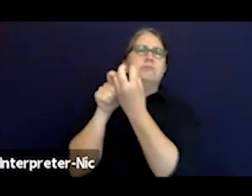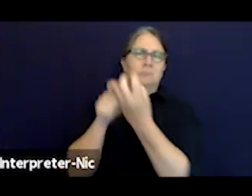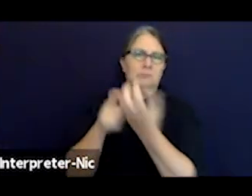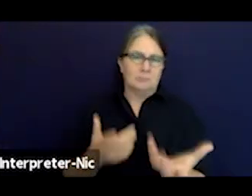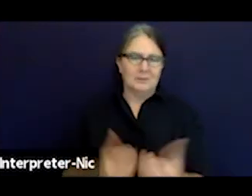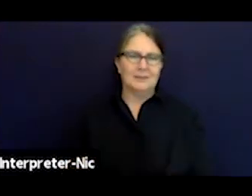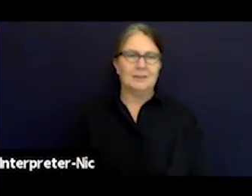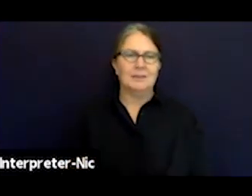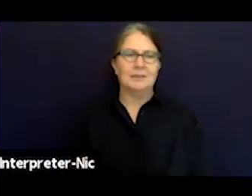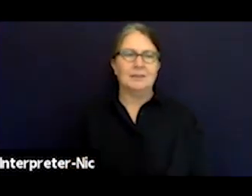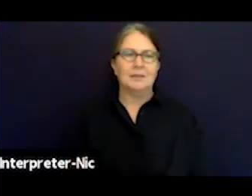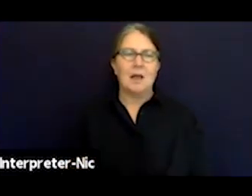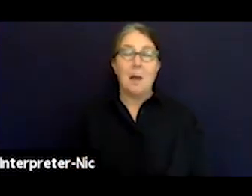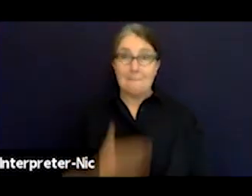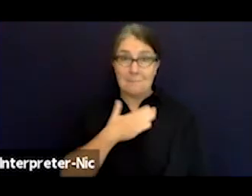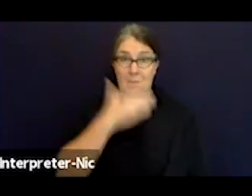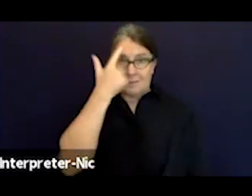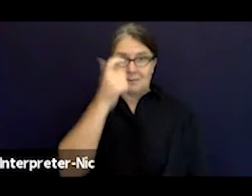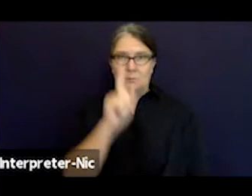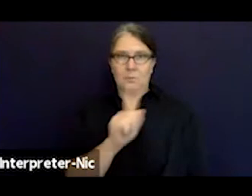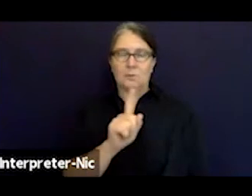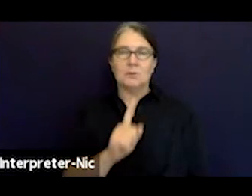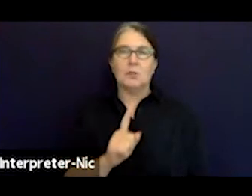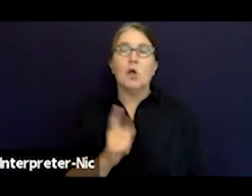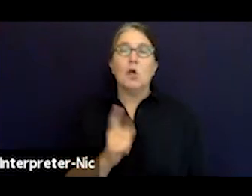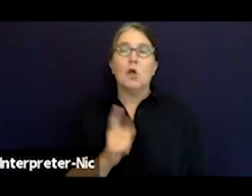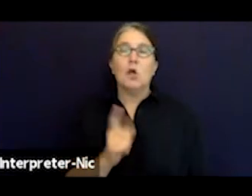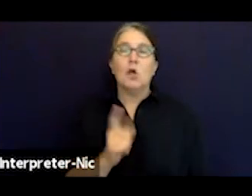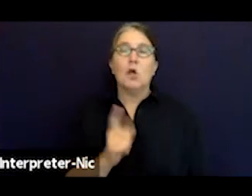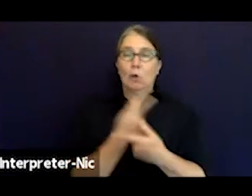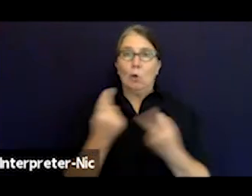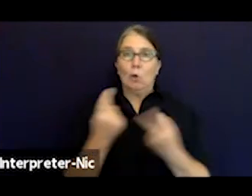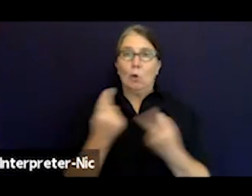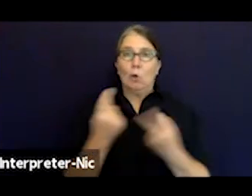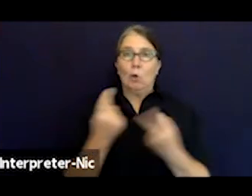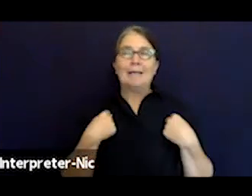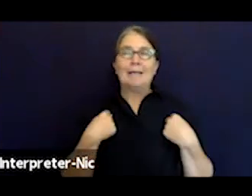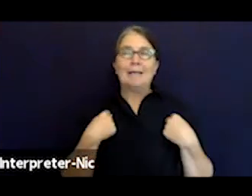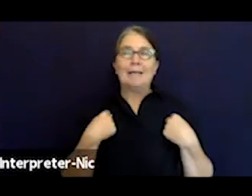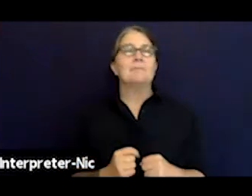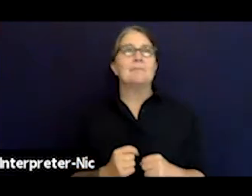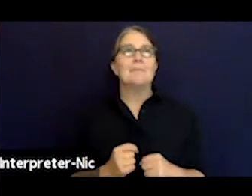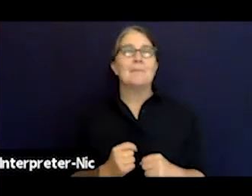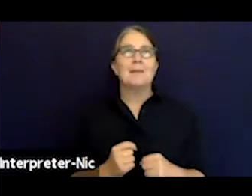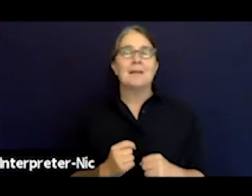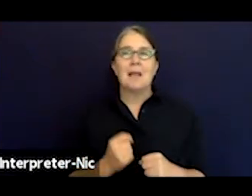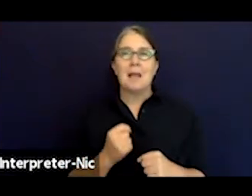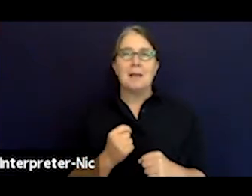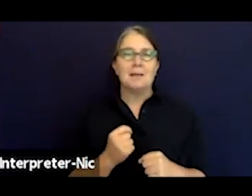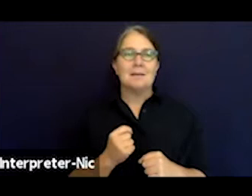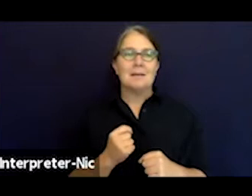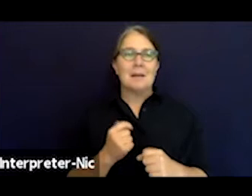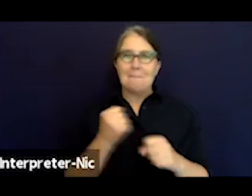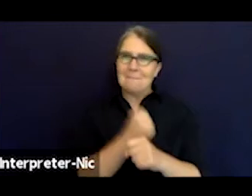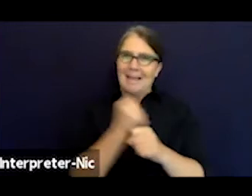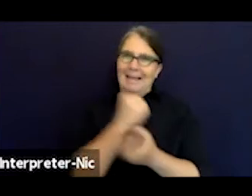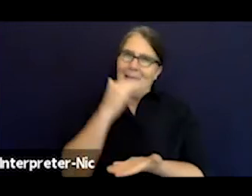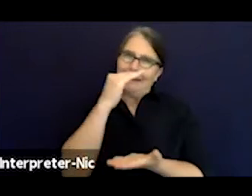I would like to suggest is that if we can reduce the number of routine accommodations, then we are